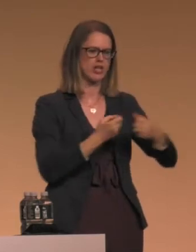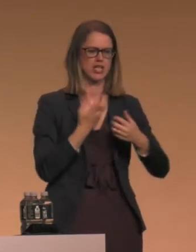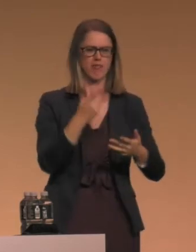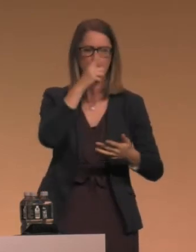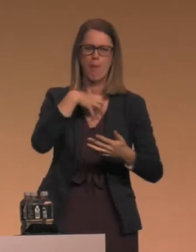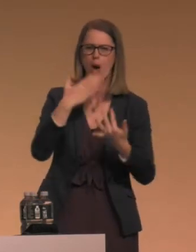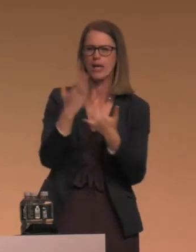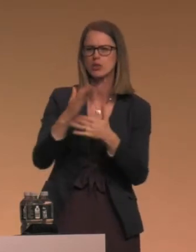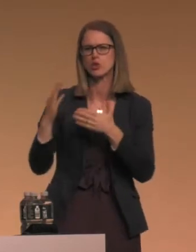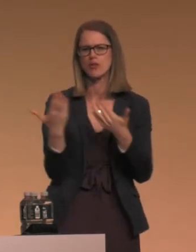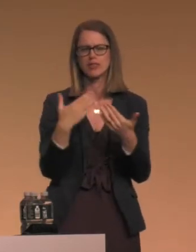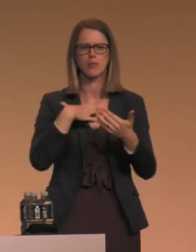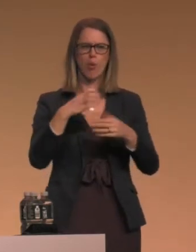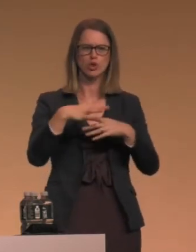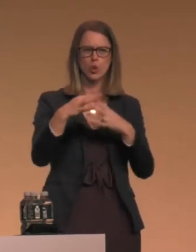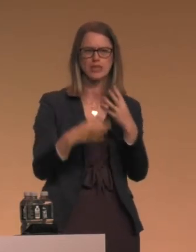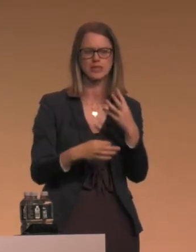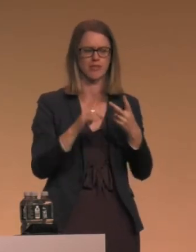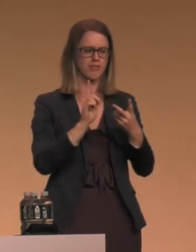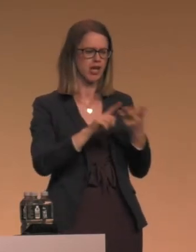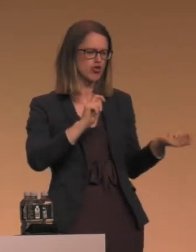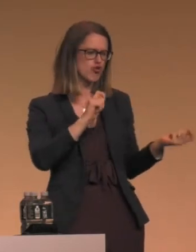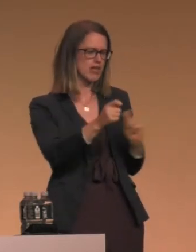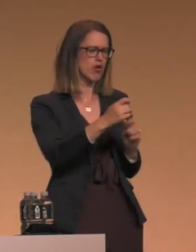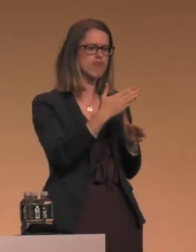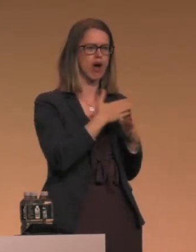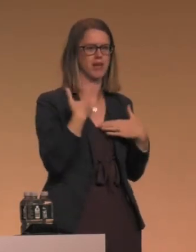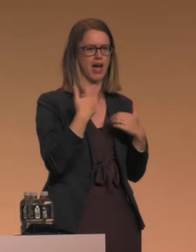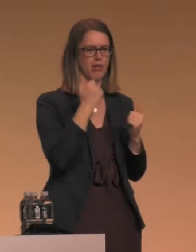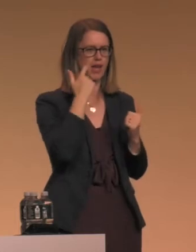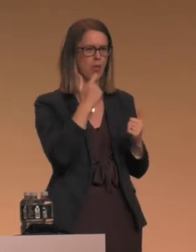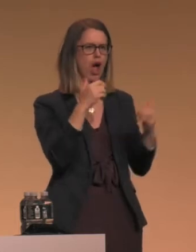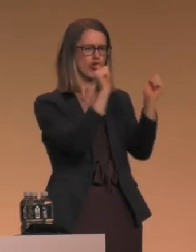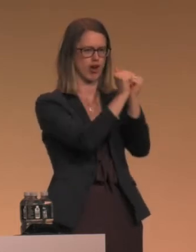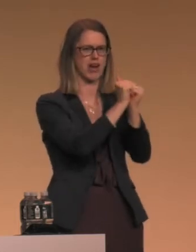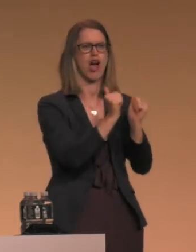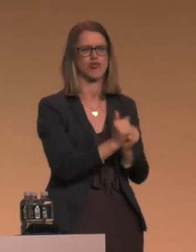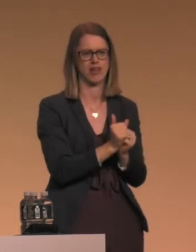to services and more choice and to transform primary health care.